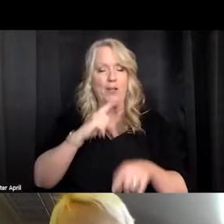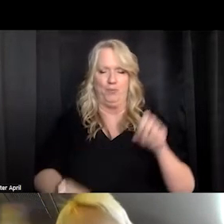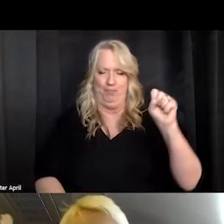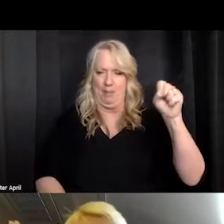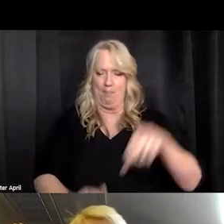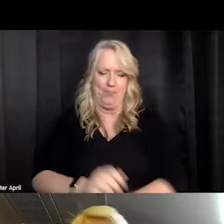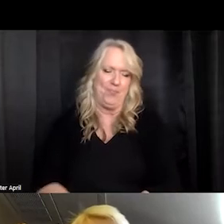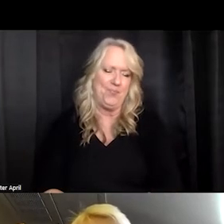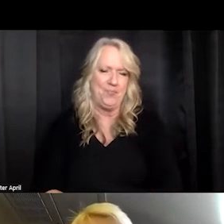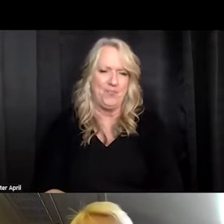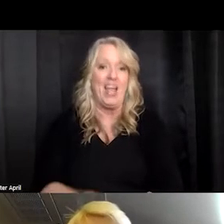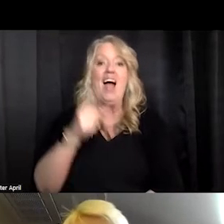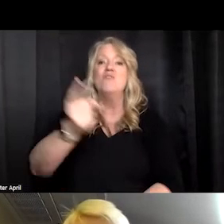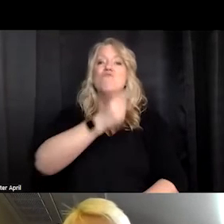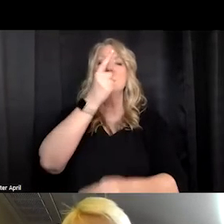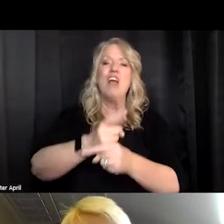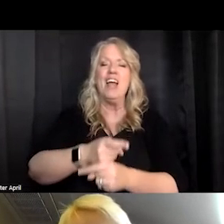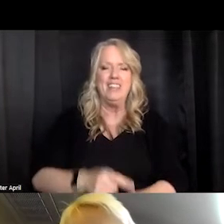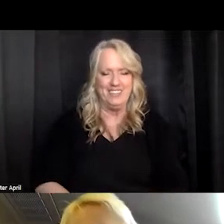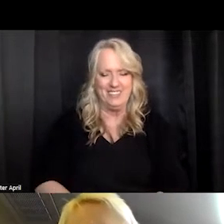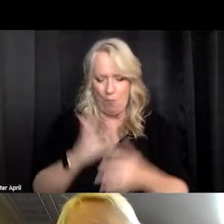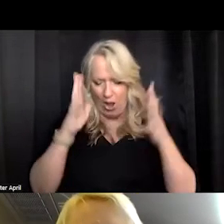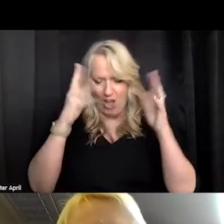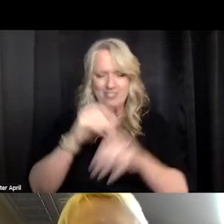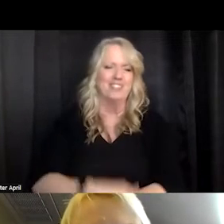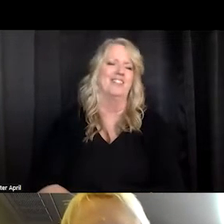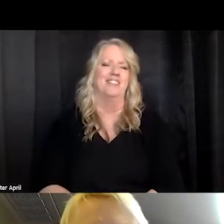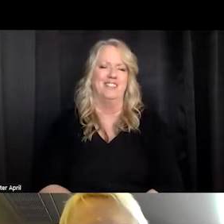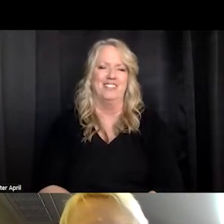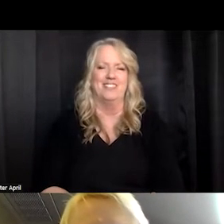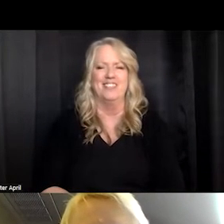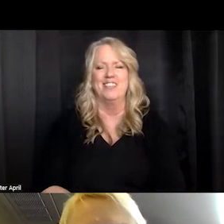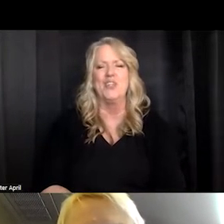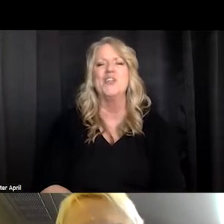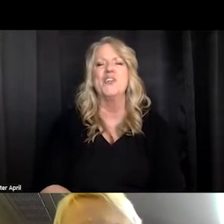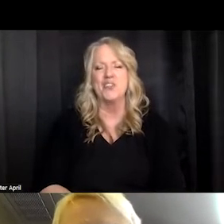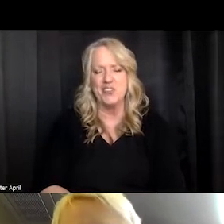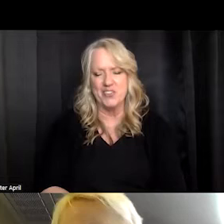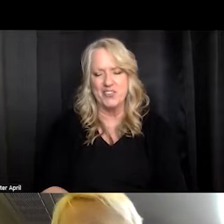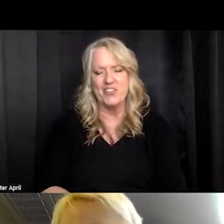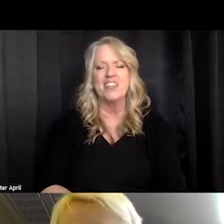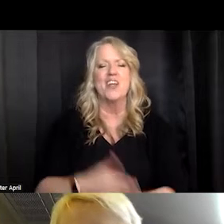. I BELIEVE, B. > B, FINAL ANSWER? > YES. YOU ARE RIGHT